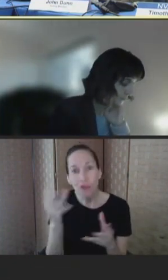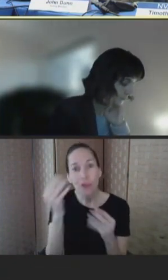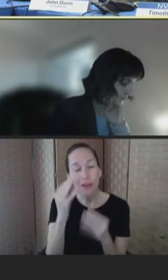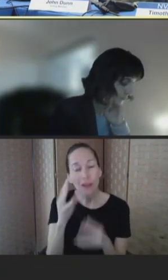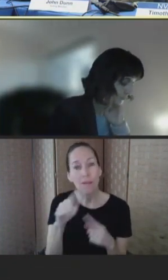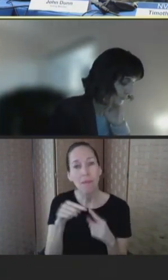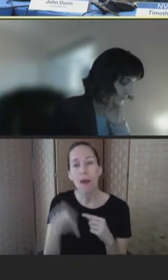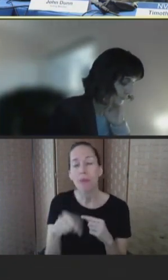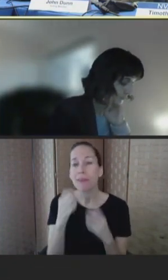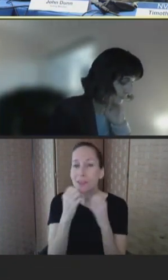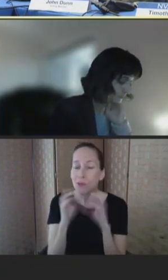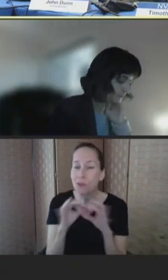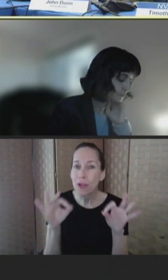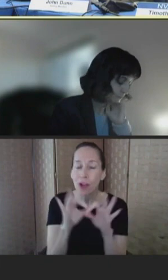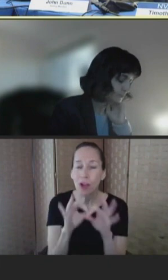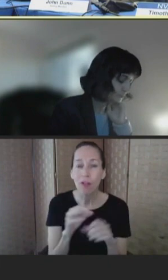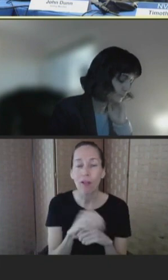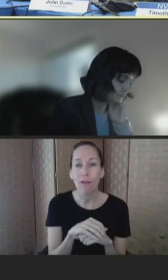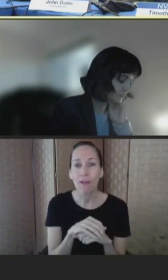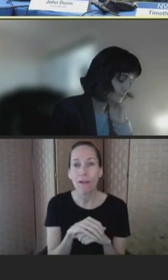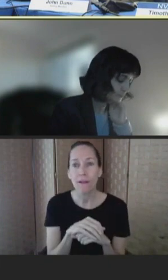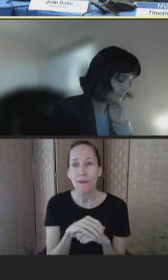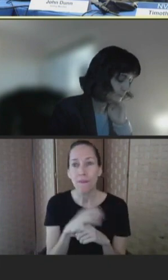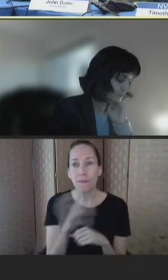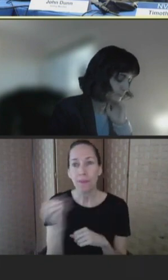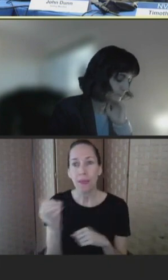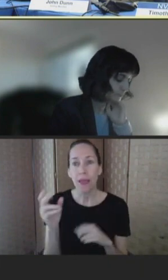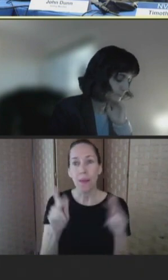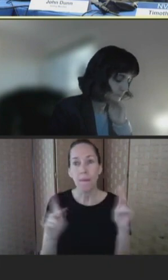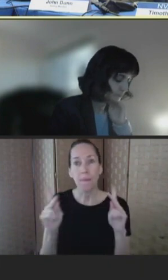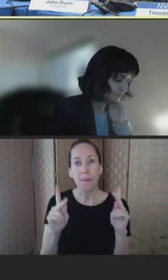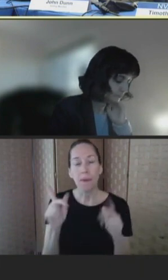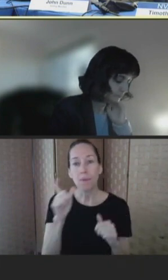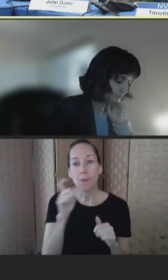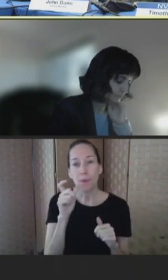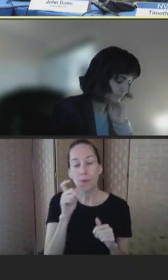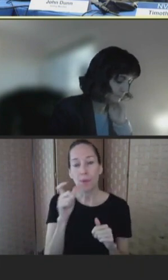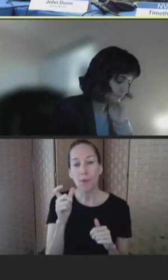Getting the end user, which is to say people who are going to get vaccinated to pay attention to